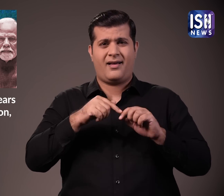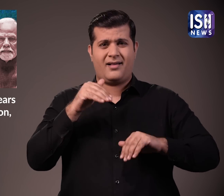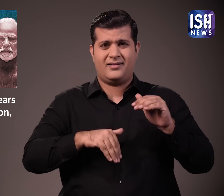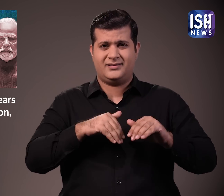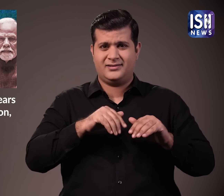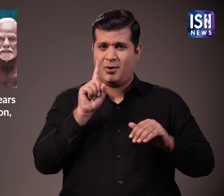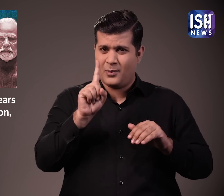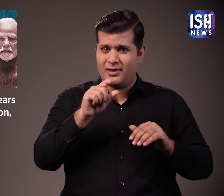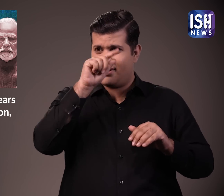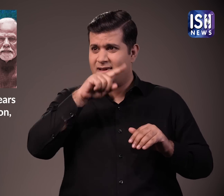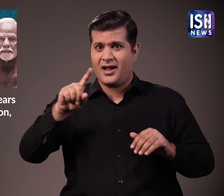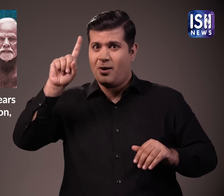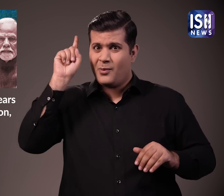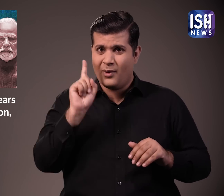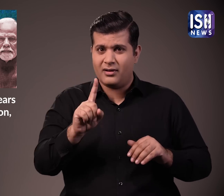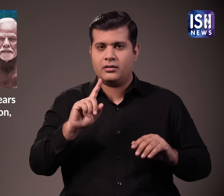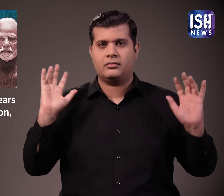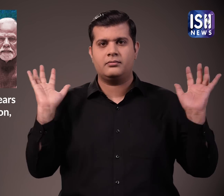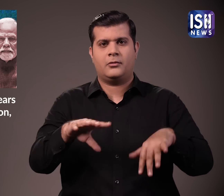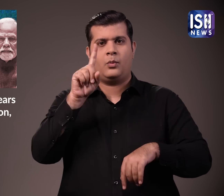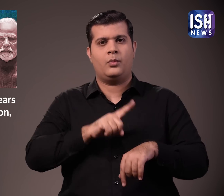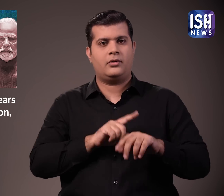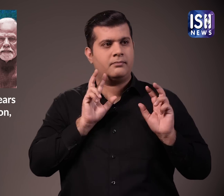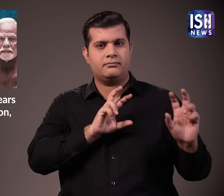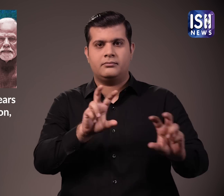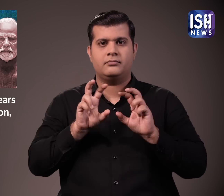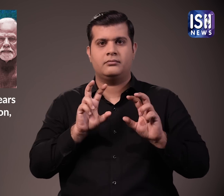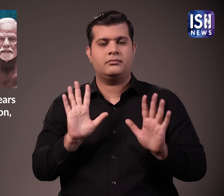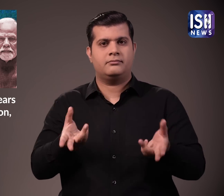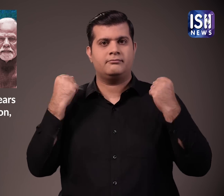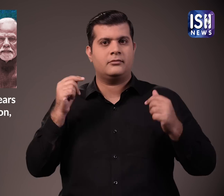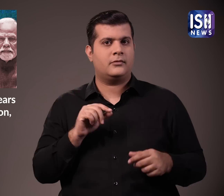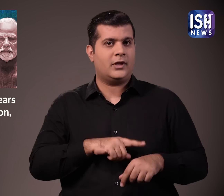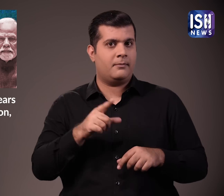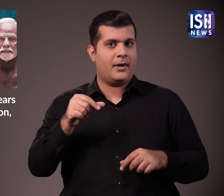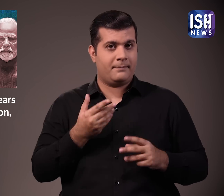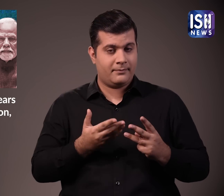One Nation, One Election will need only single deployment of the forces.